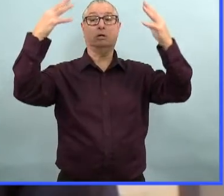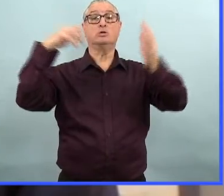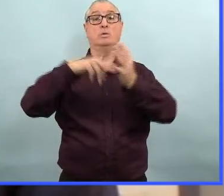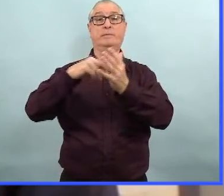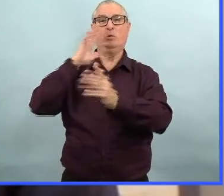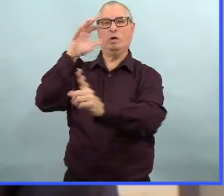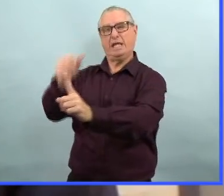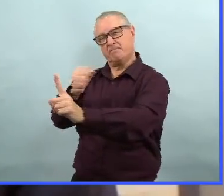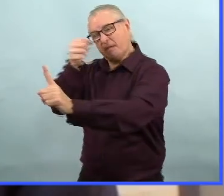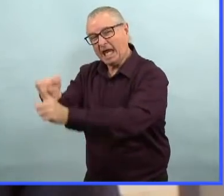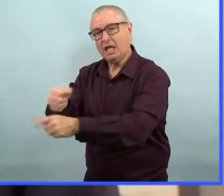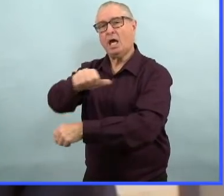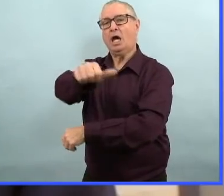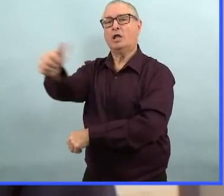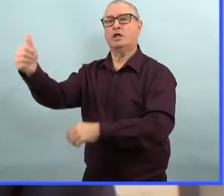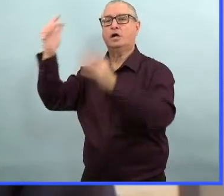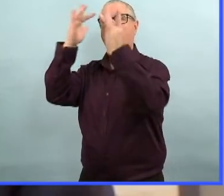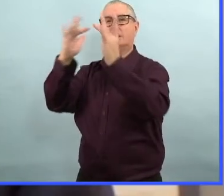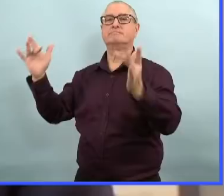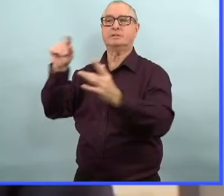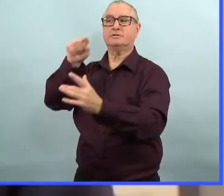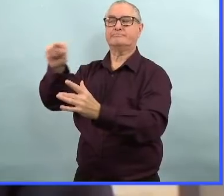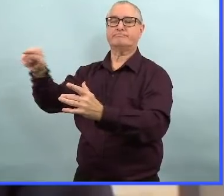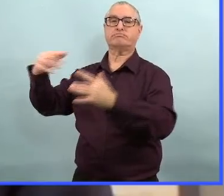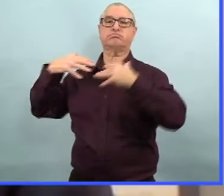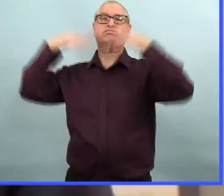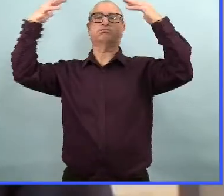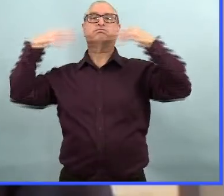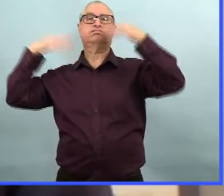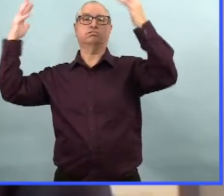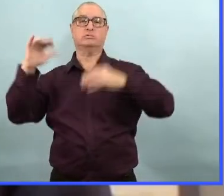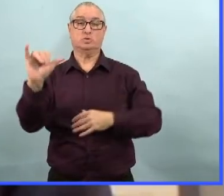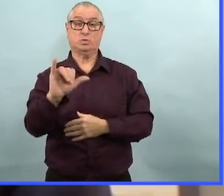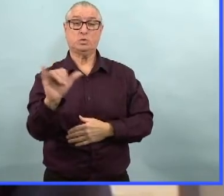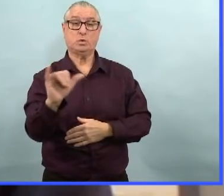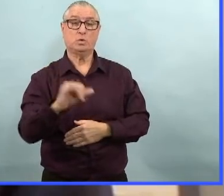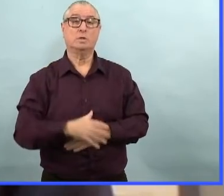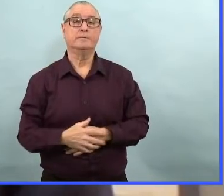and then what we know is just as we're seeing increase number of cases well part of those